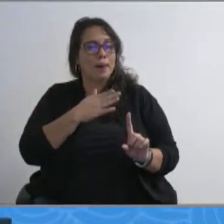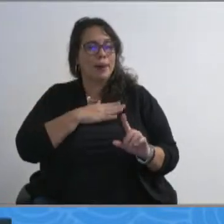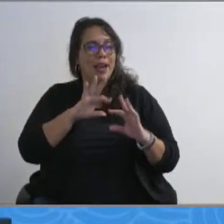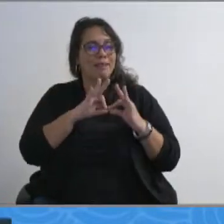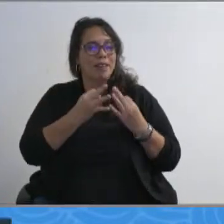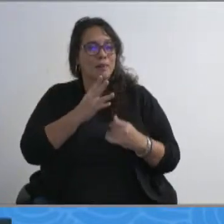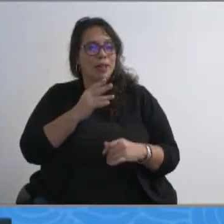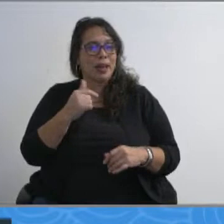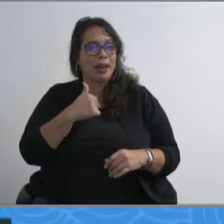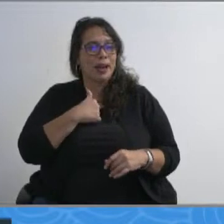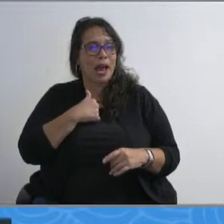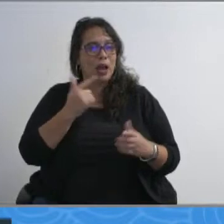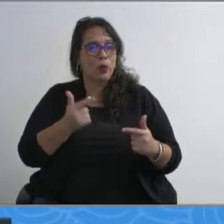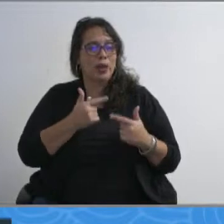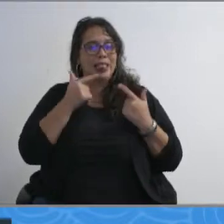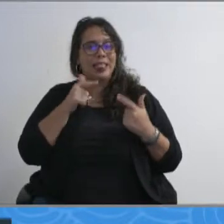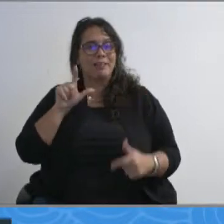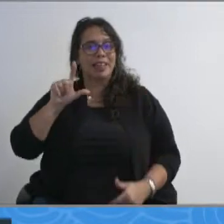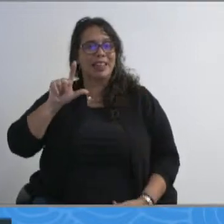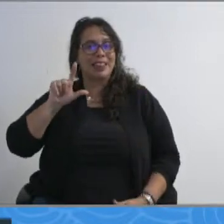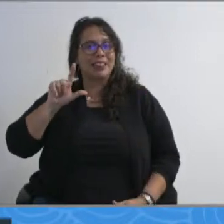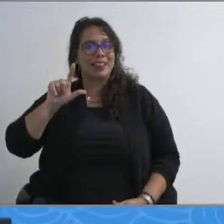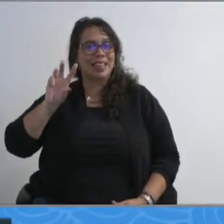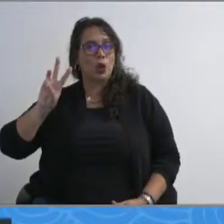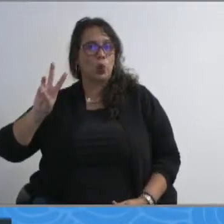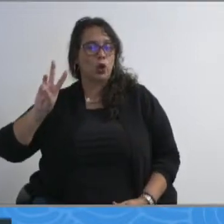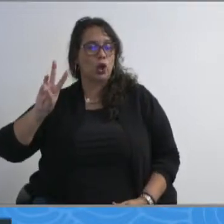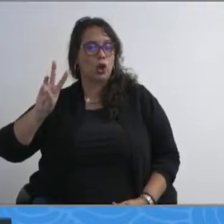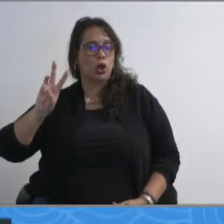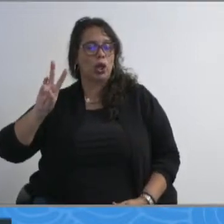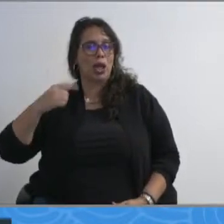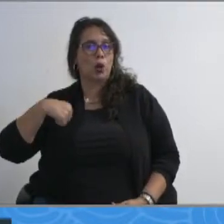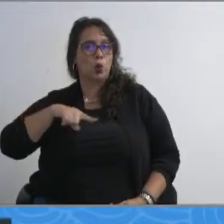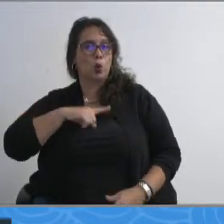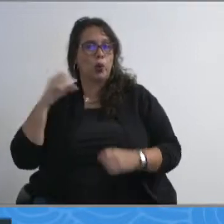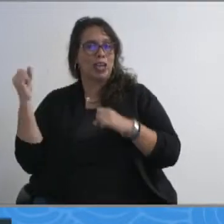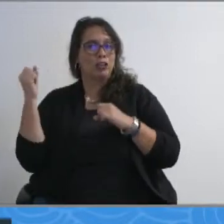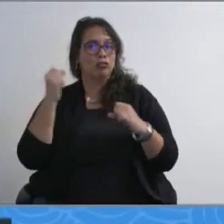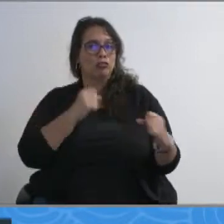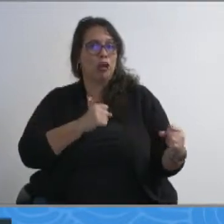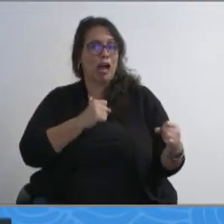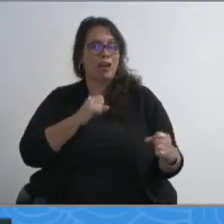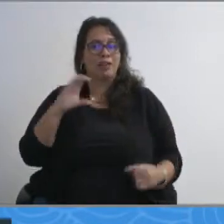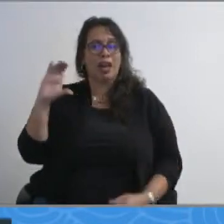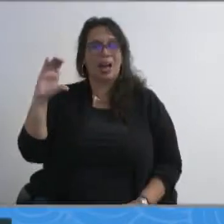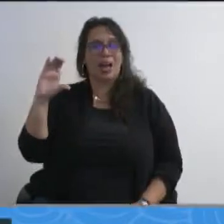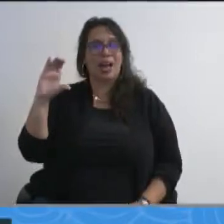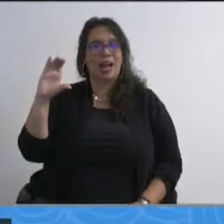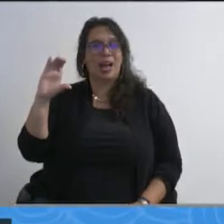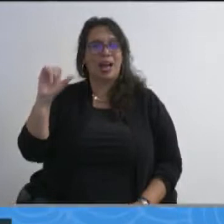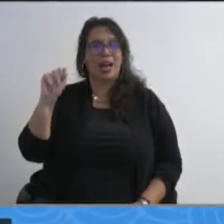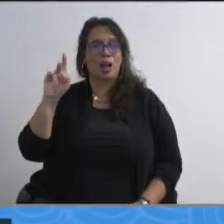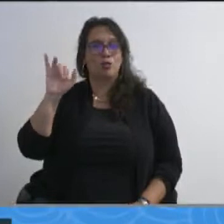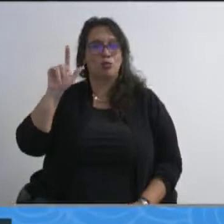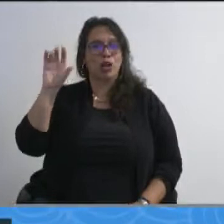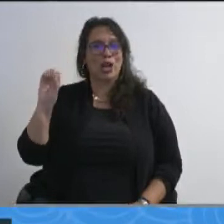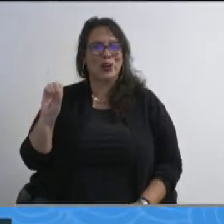we live in Lakewood and we intentionally drive to Cabrillo. You'll hear background noise 'cause my kids are home.